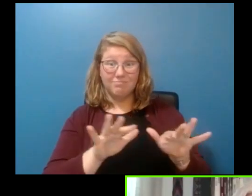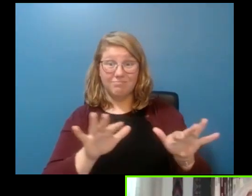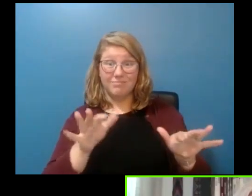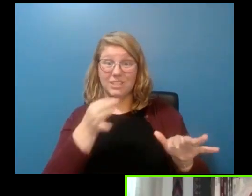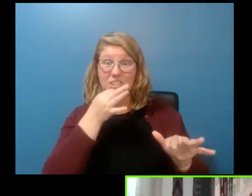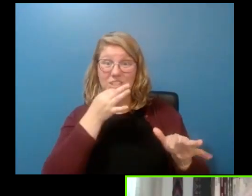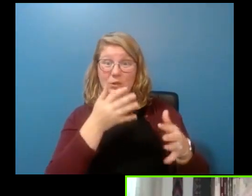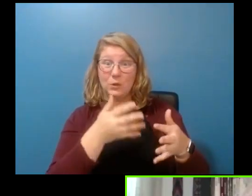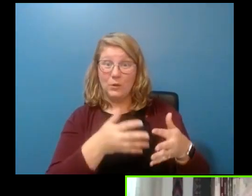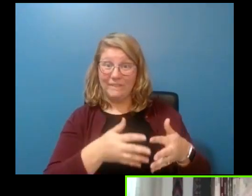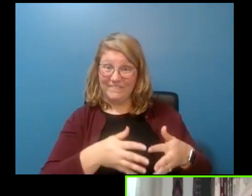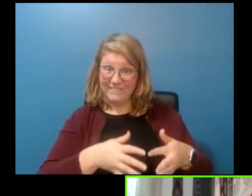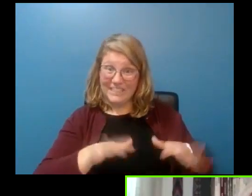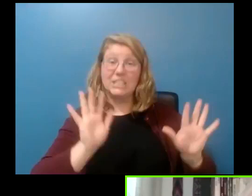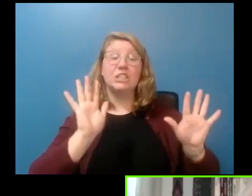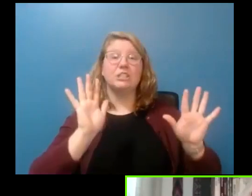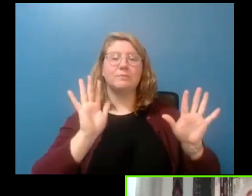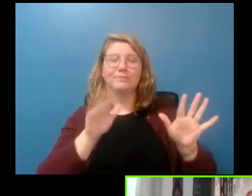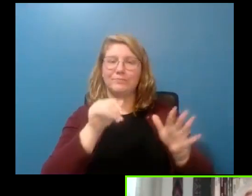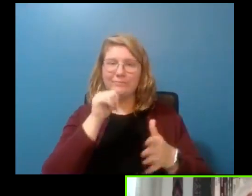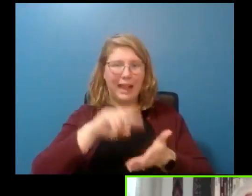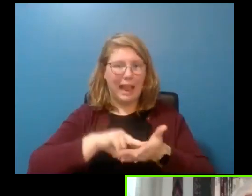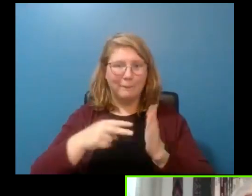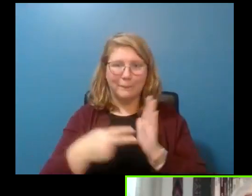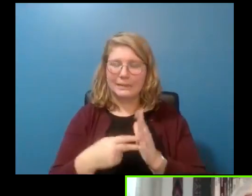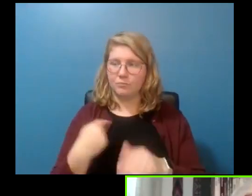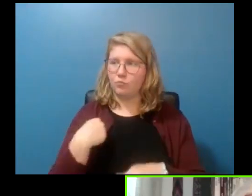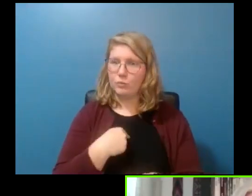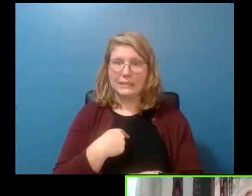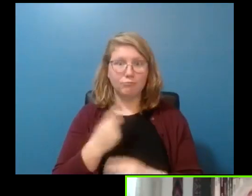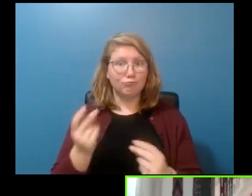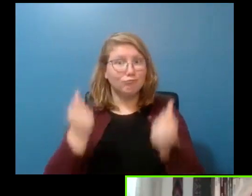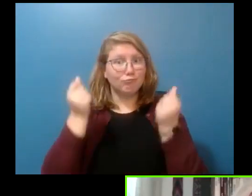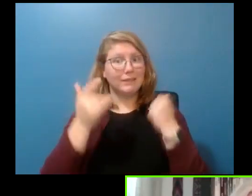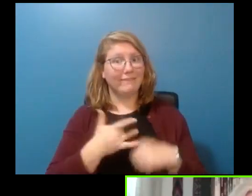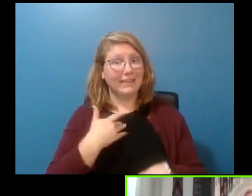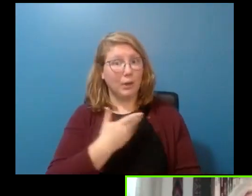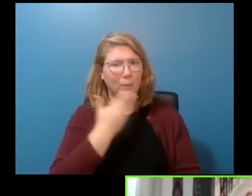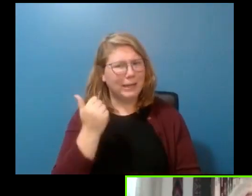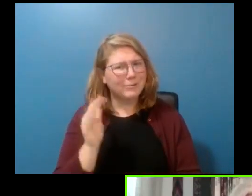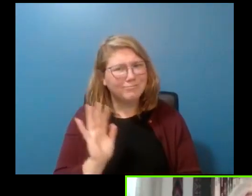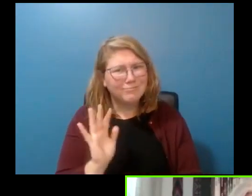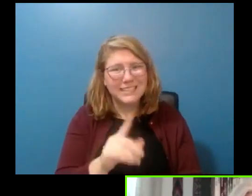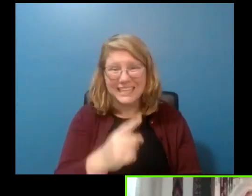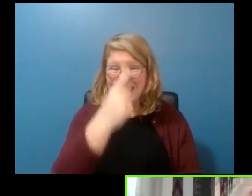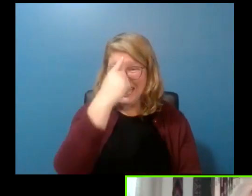been through unprecedented times. It has really been